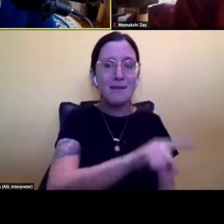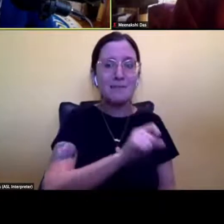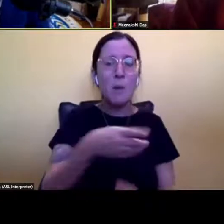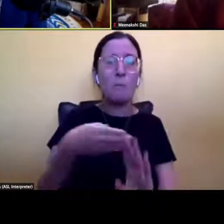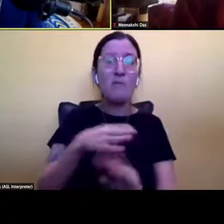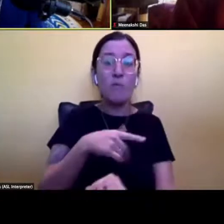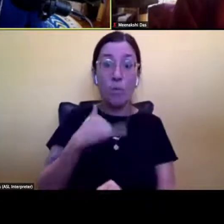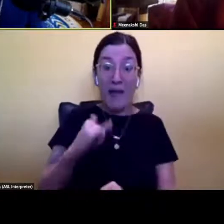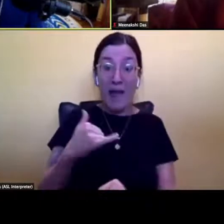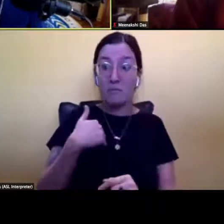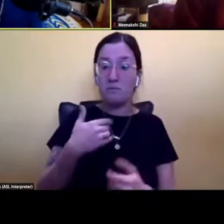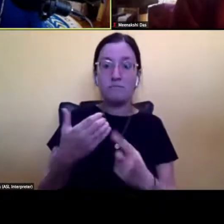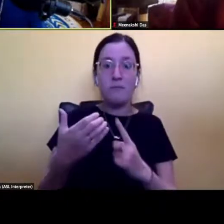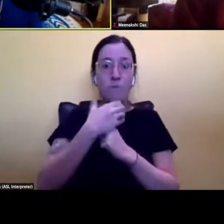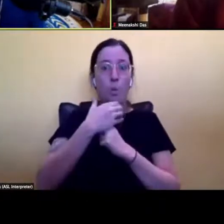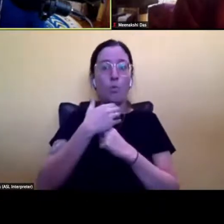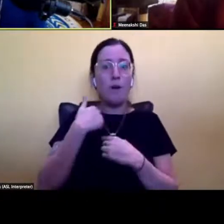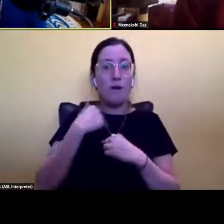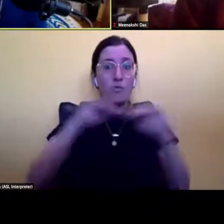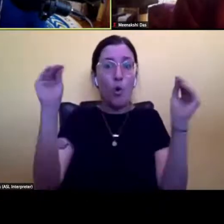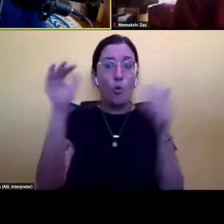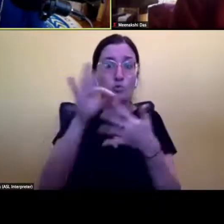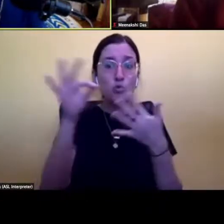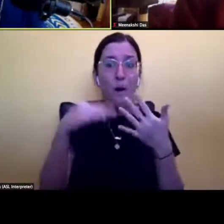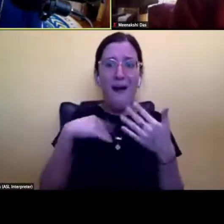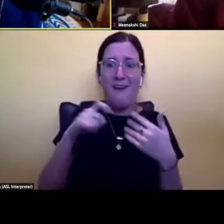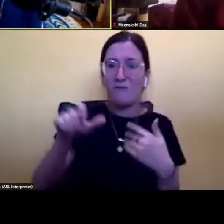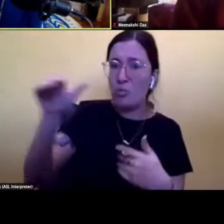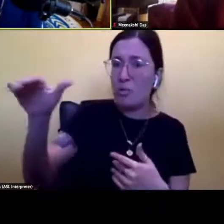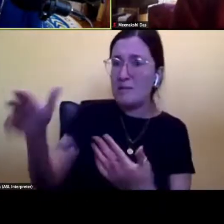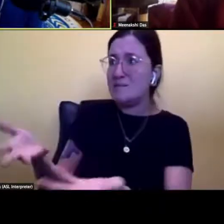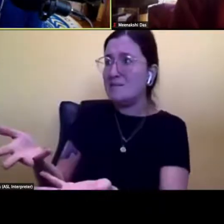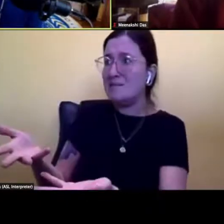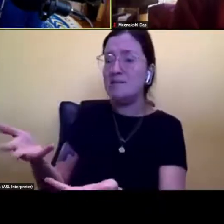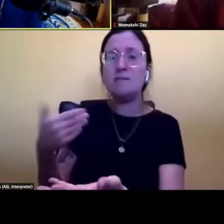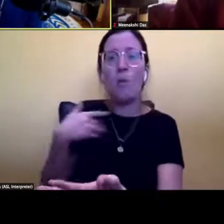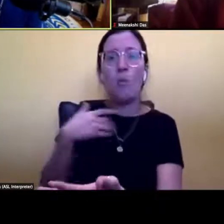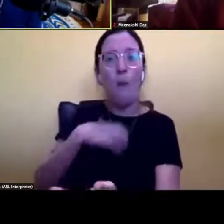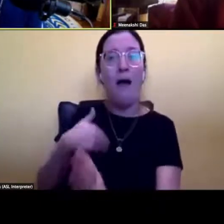I will say that given the experiences I had in graduate school with conferences and professors